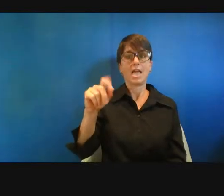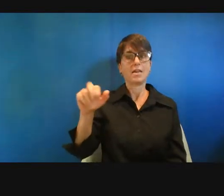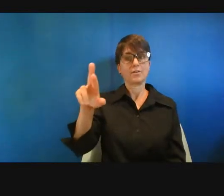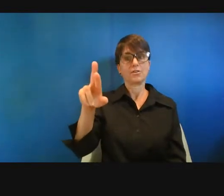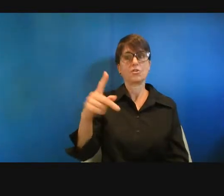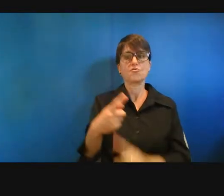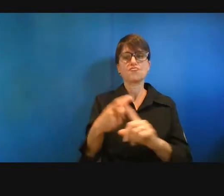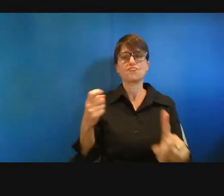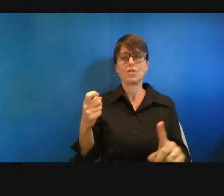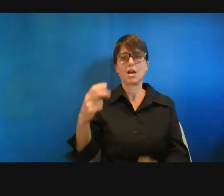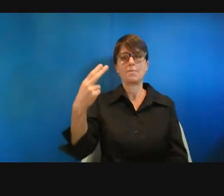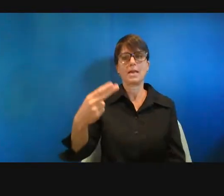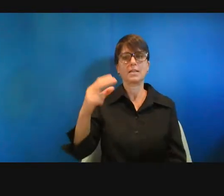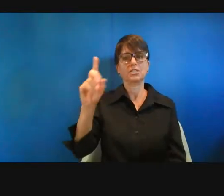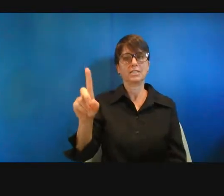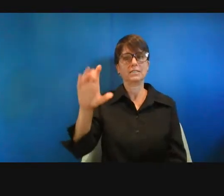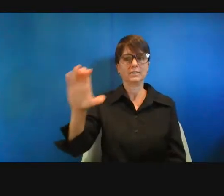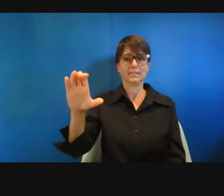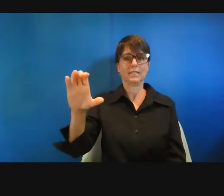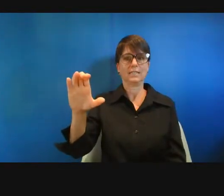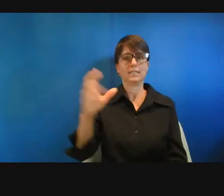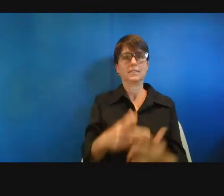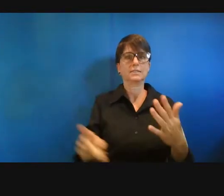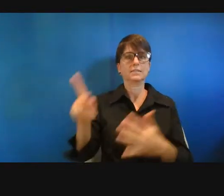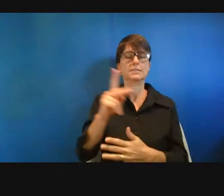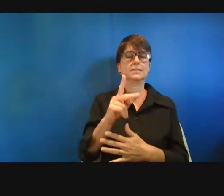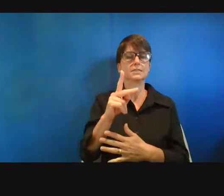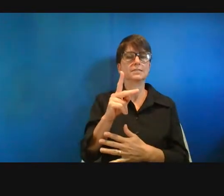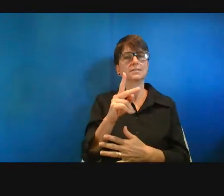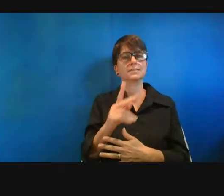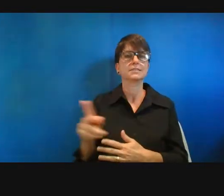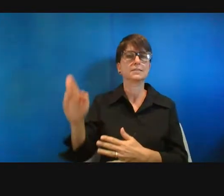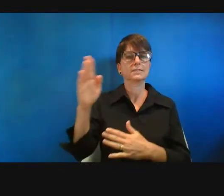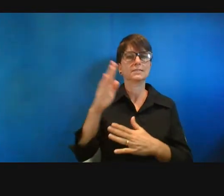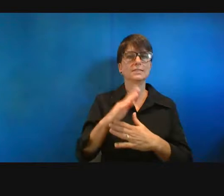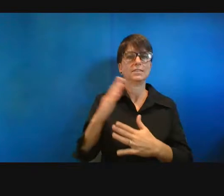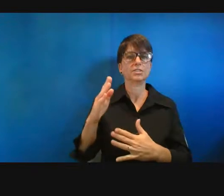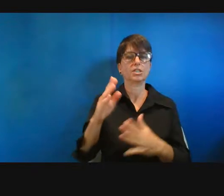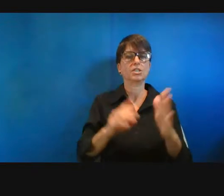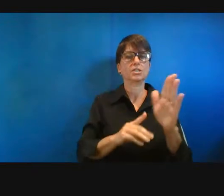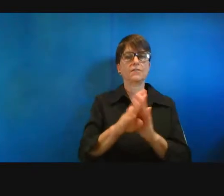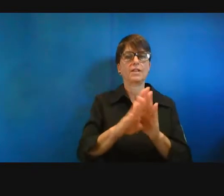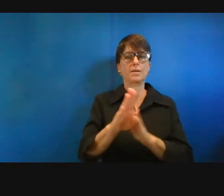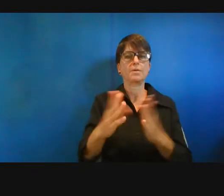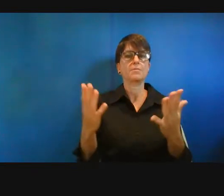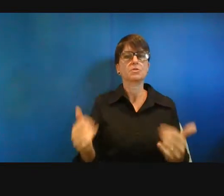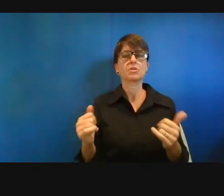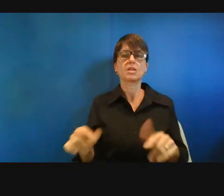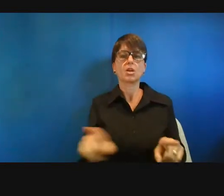lightning rounds provide Devon Aker, from HDC a senior developer. Make sure to talk about your experience on social